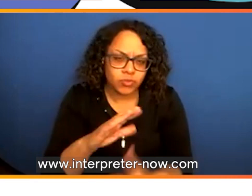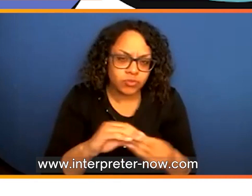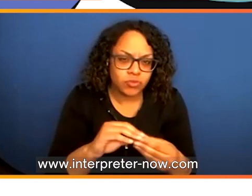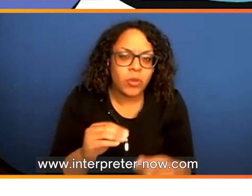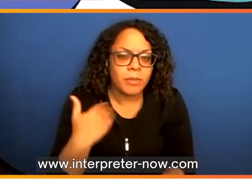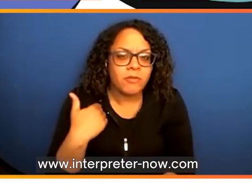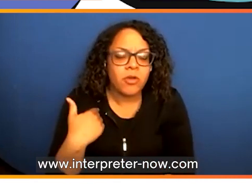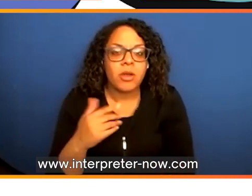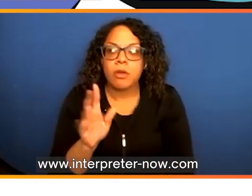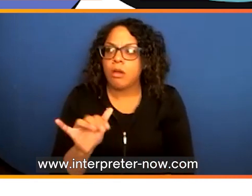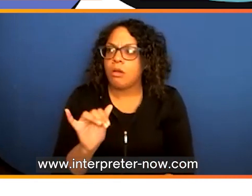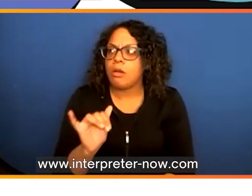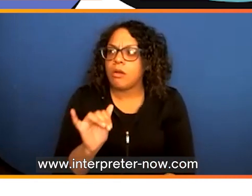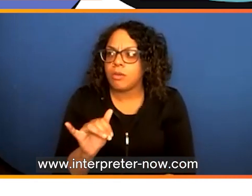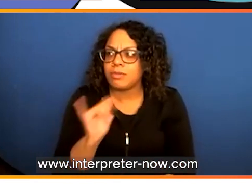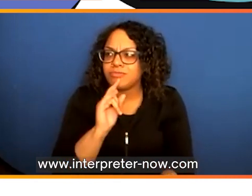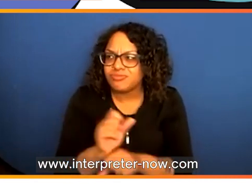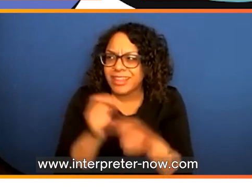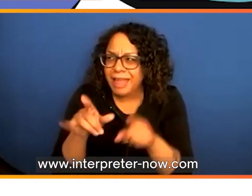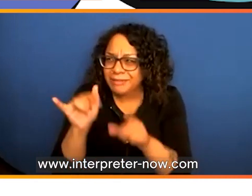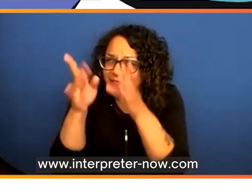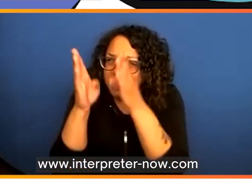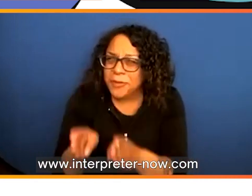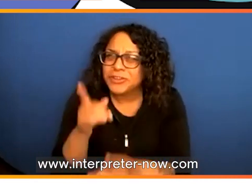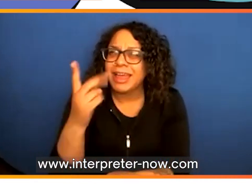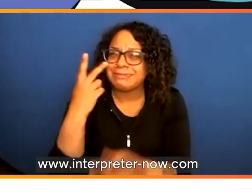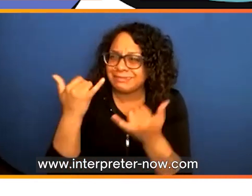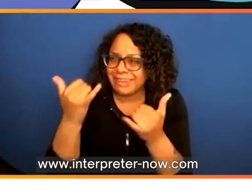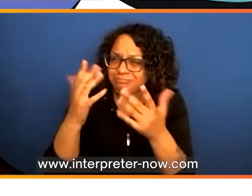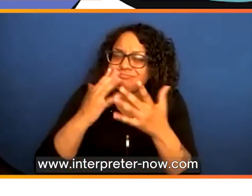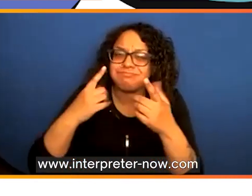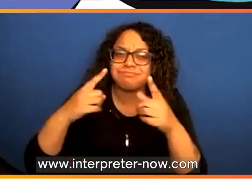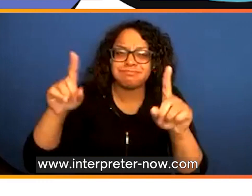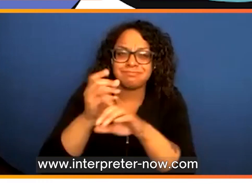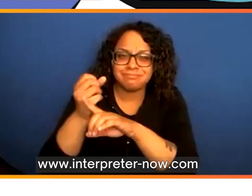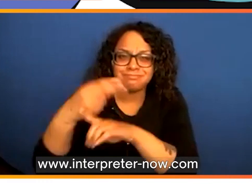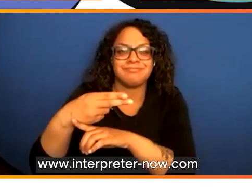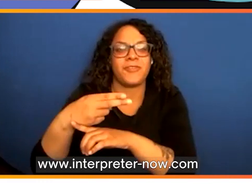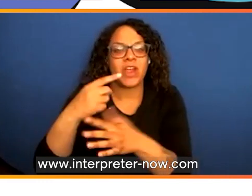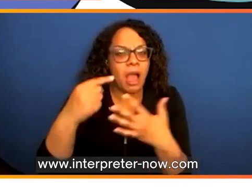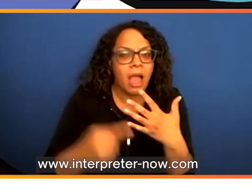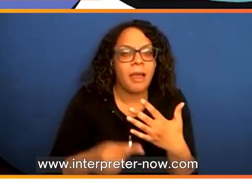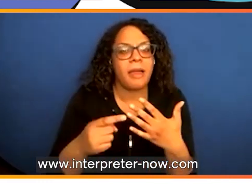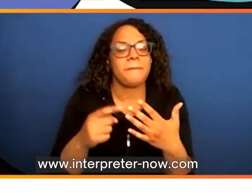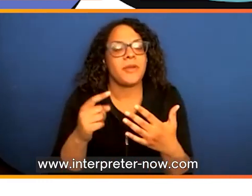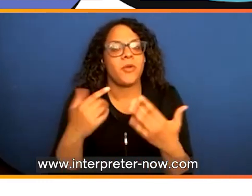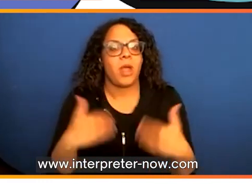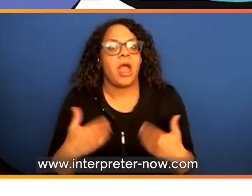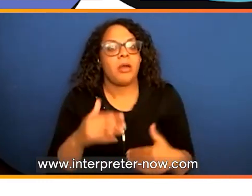person? Look how successful they are, and they've overcome, they're able to explain it. All of a sudden, you tug at those heartstrings and people are like, "Wow, this is something